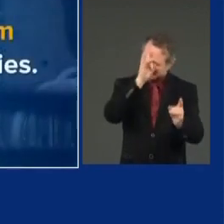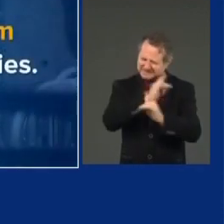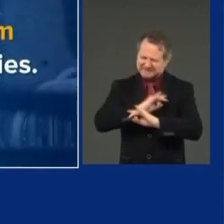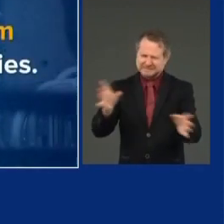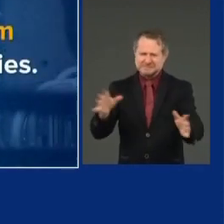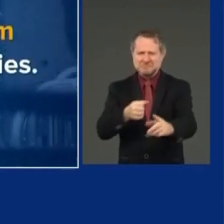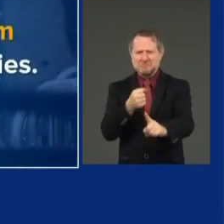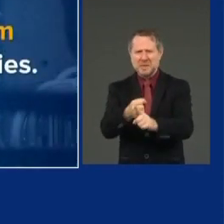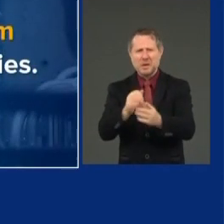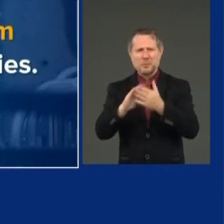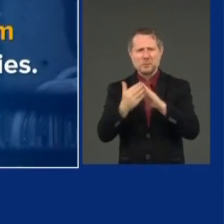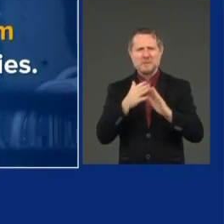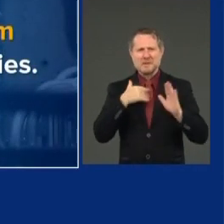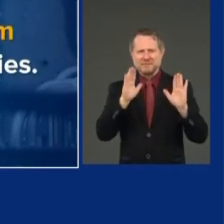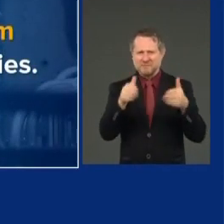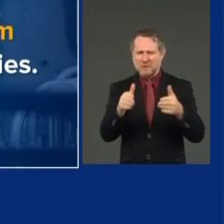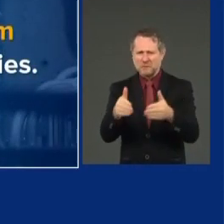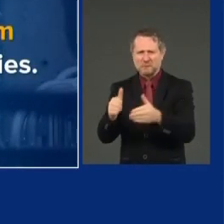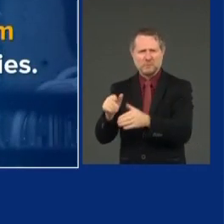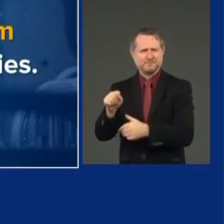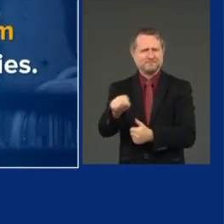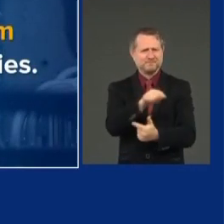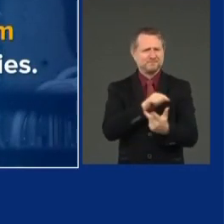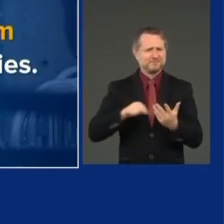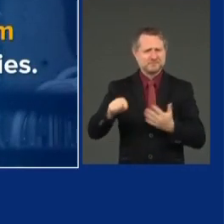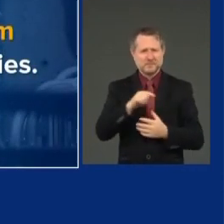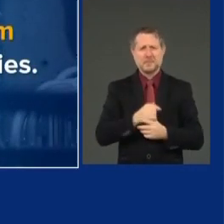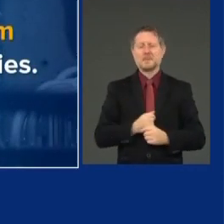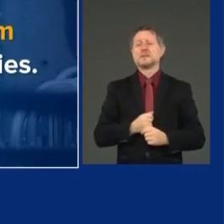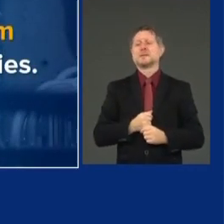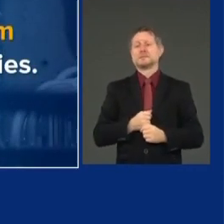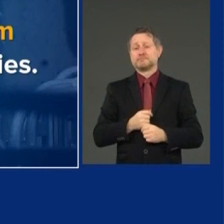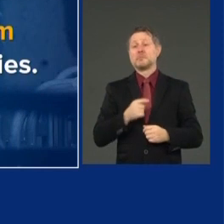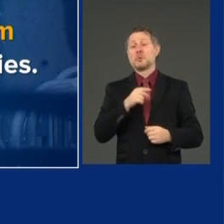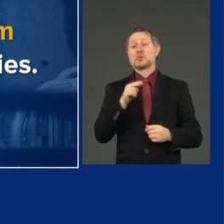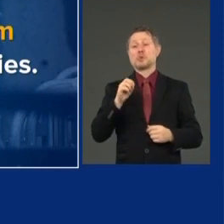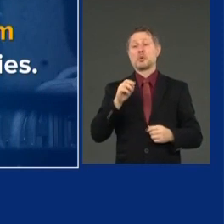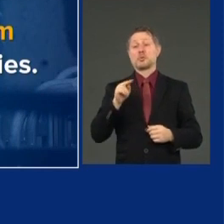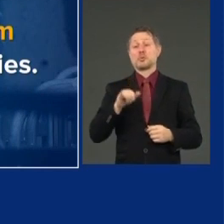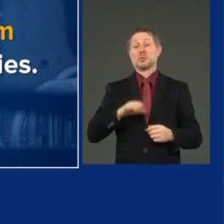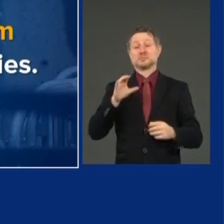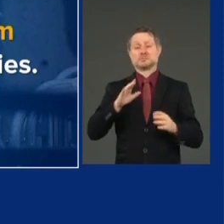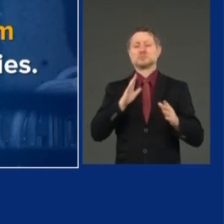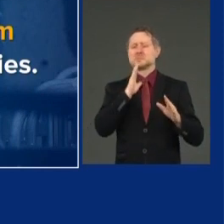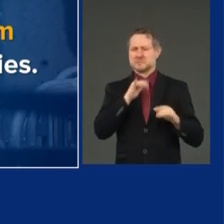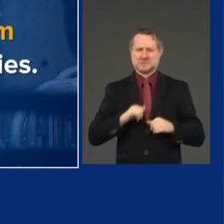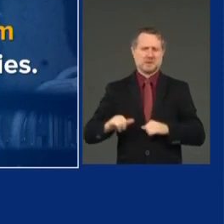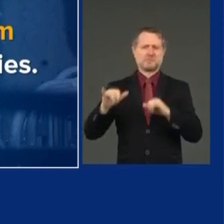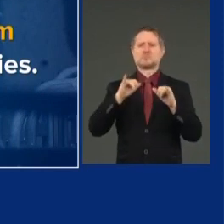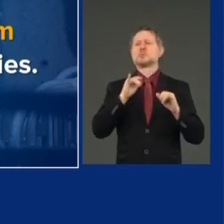THAT'S ALWAYS STEP TWO. WE'RE GOING TO DEVELOP TARGETED STRATEGIES TO THESE HIGHLY IMPACTED COMMUNITIES.